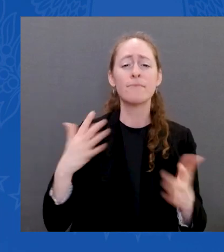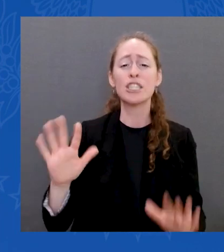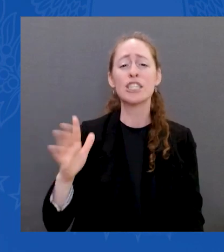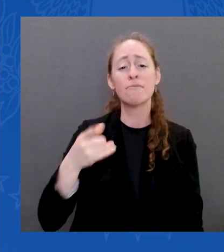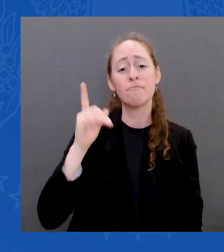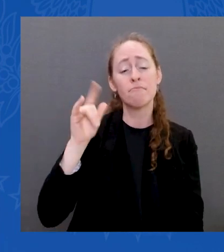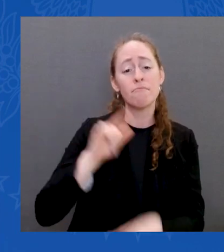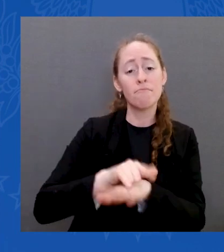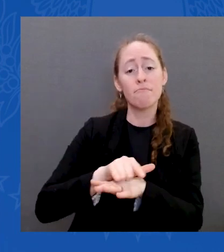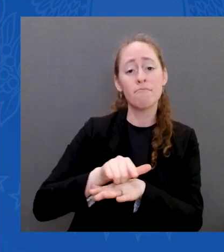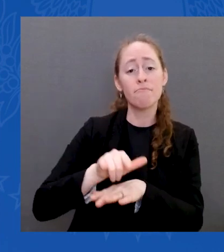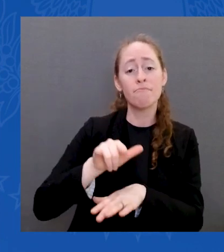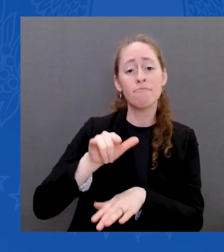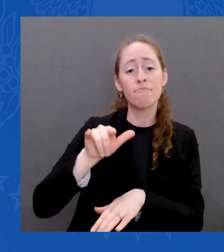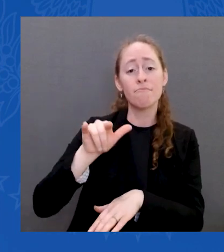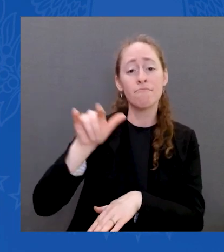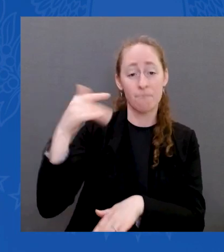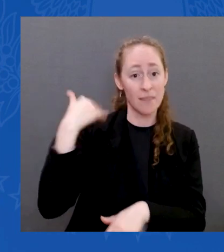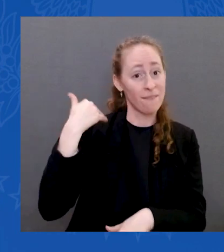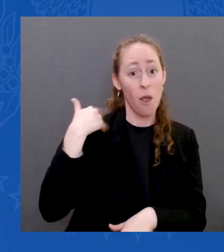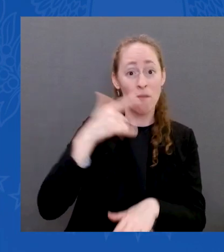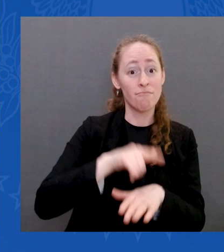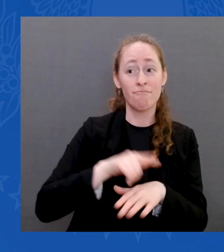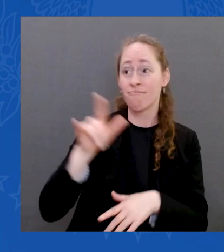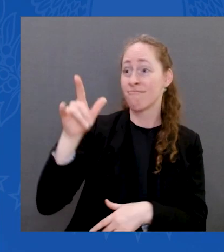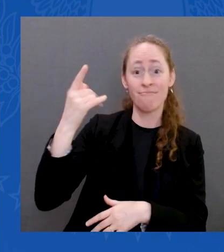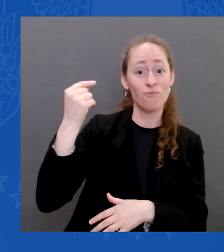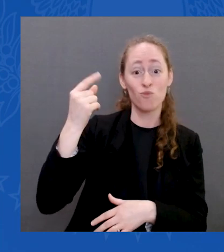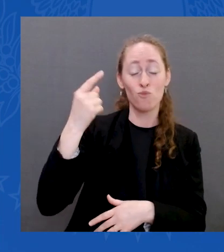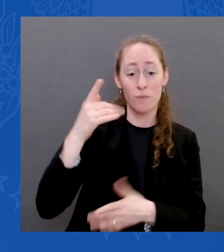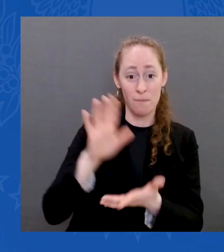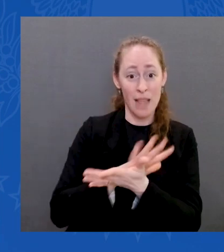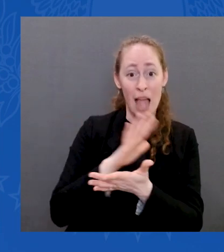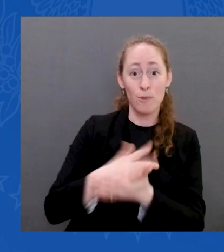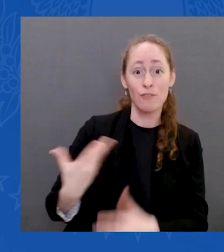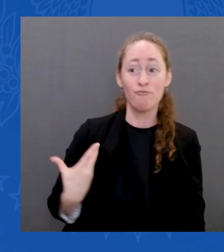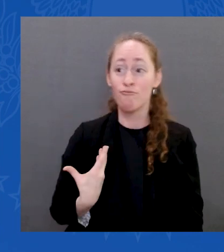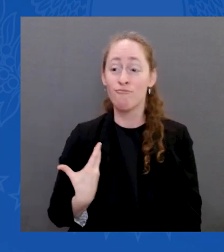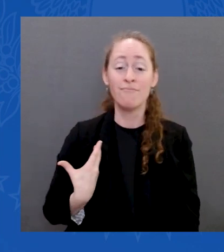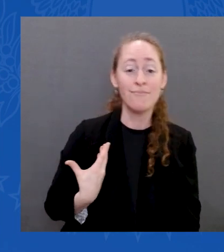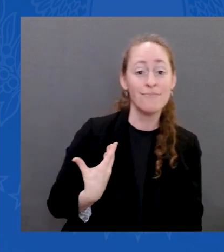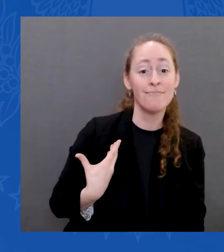you think I'm kidding you? I'm not kidding with you. I -- this is deadly earnest.